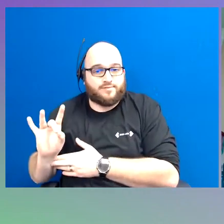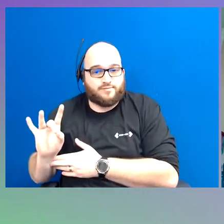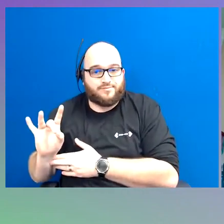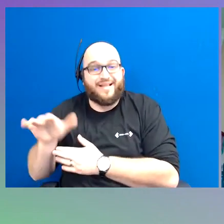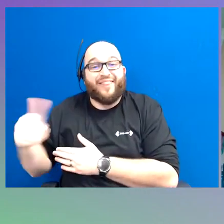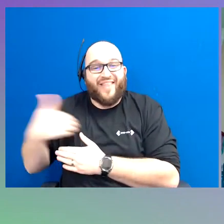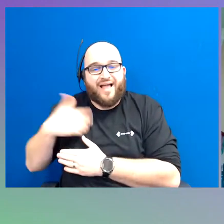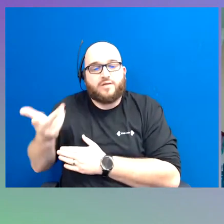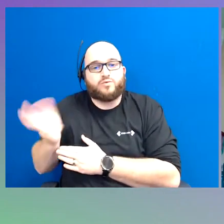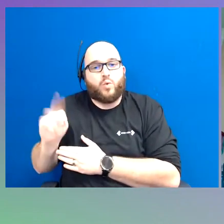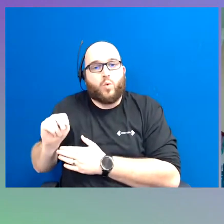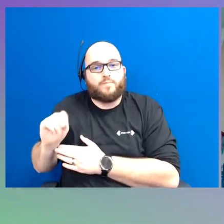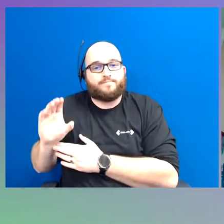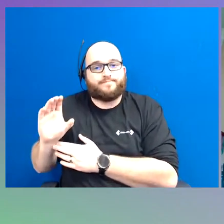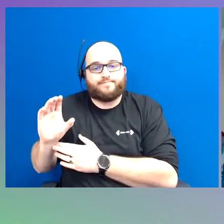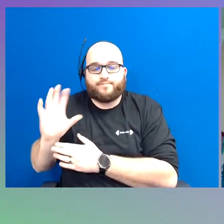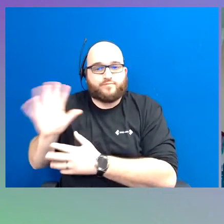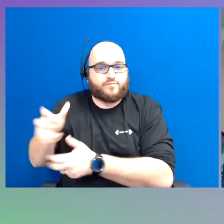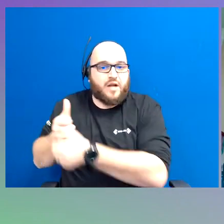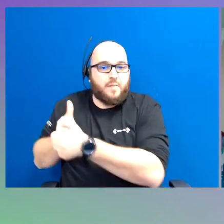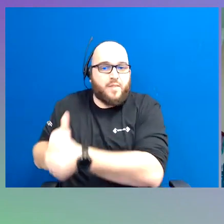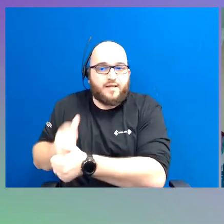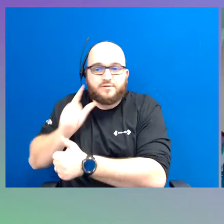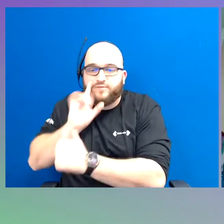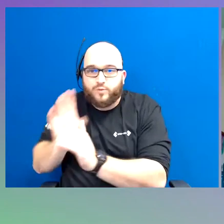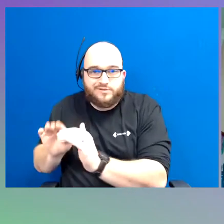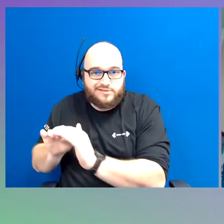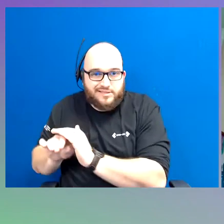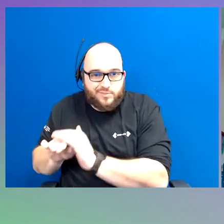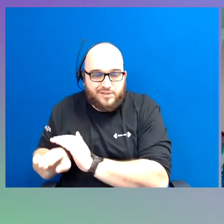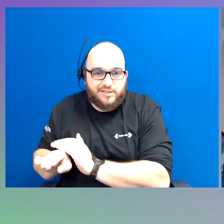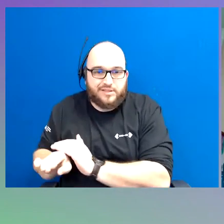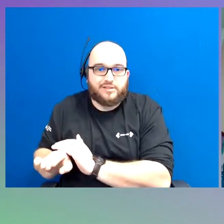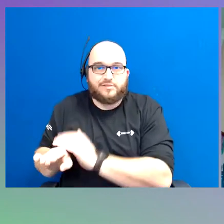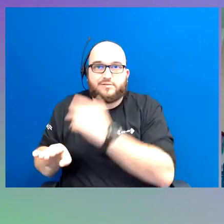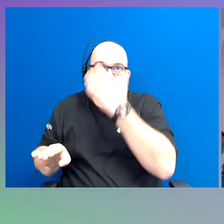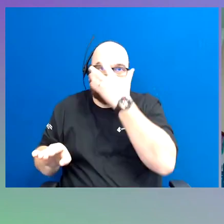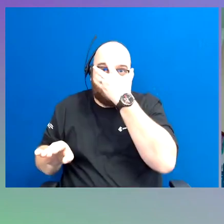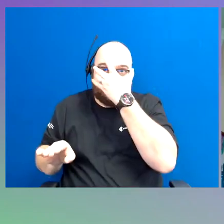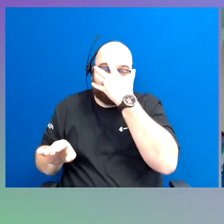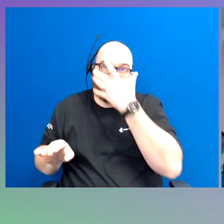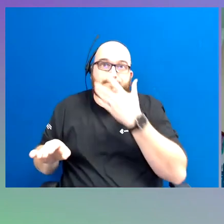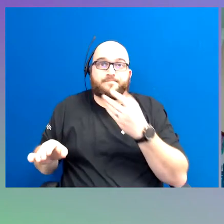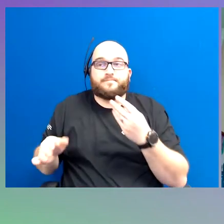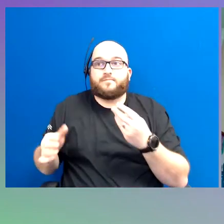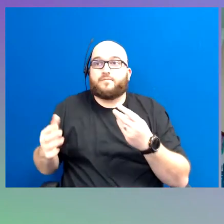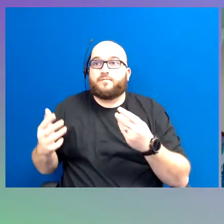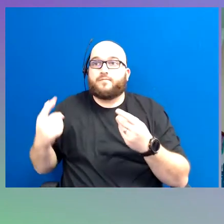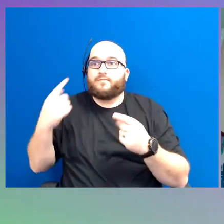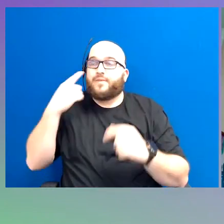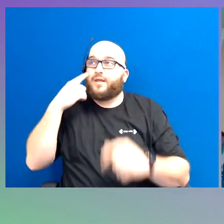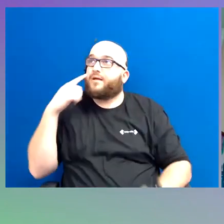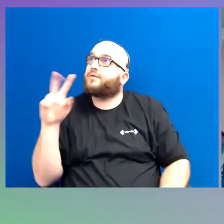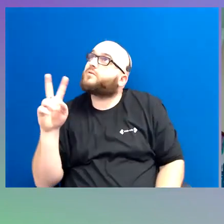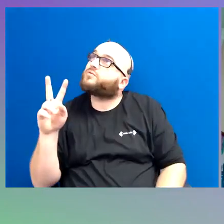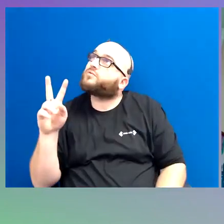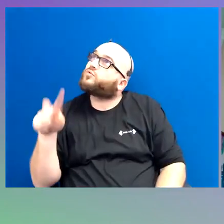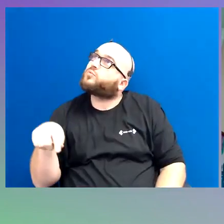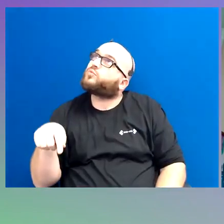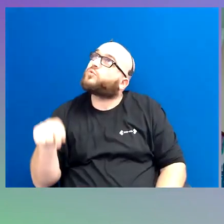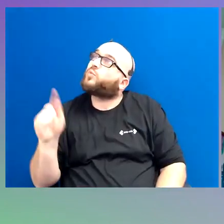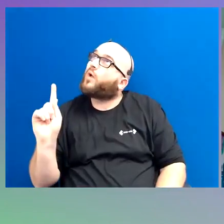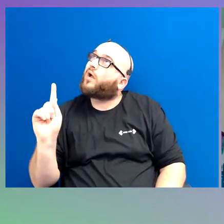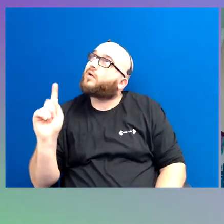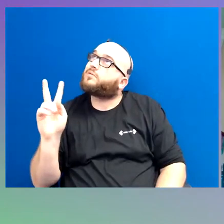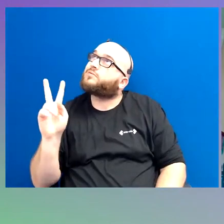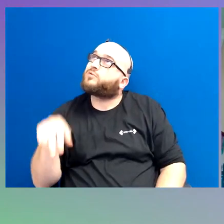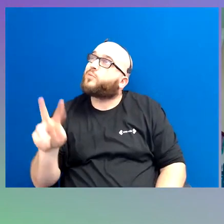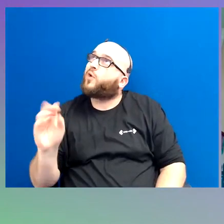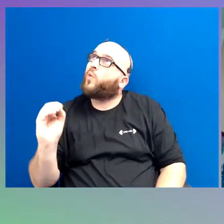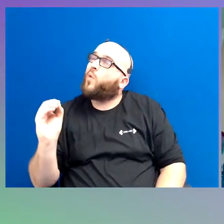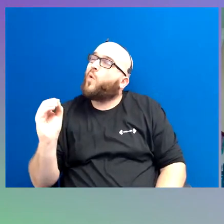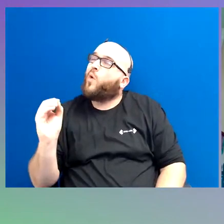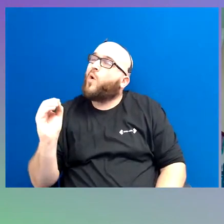for, um, accessibility city. Um